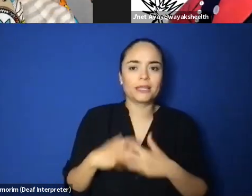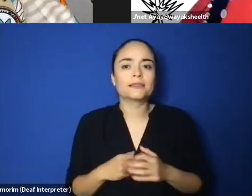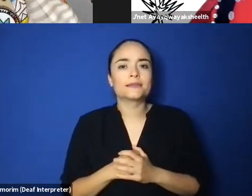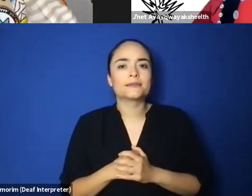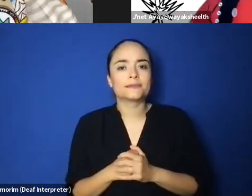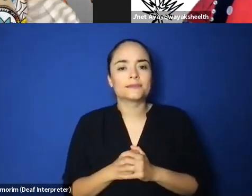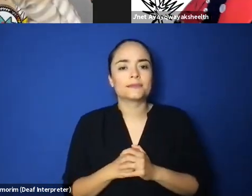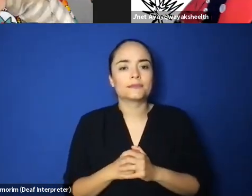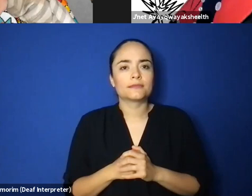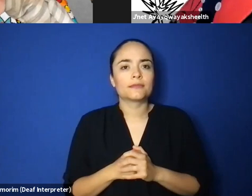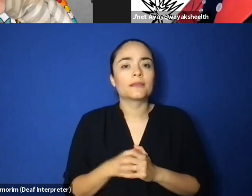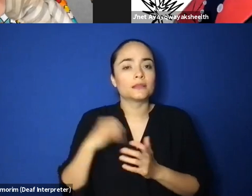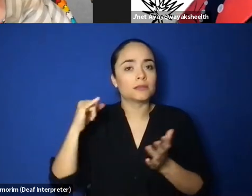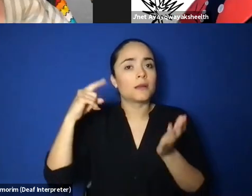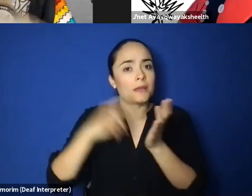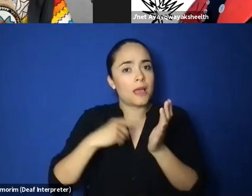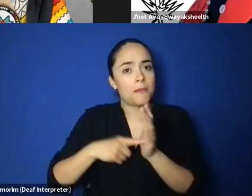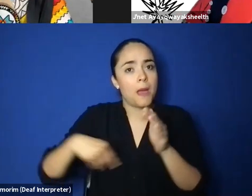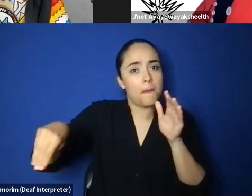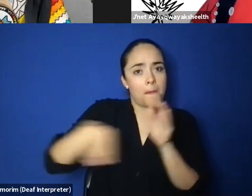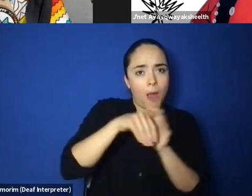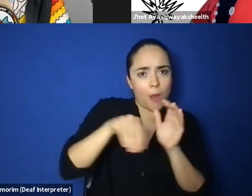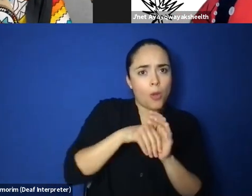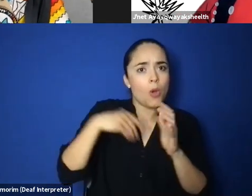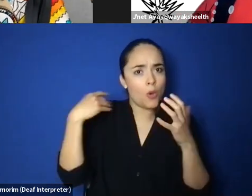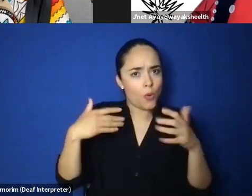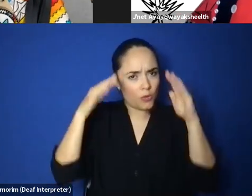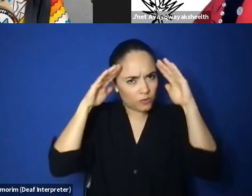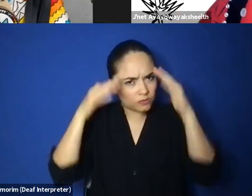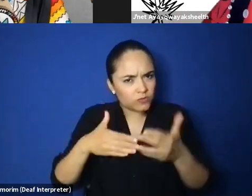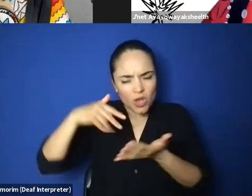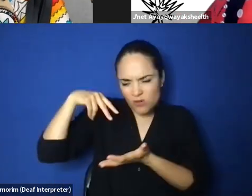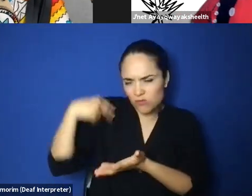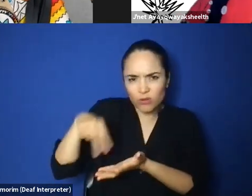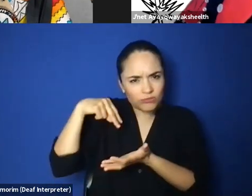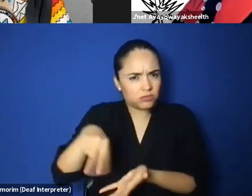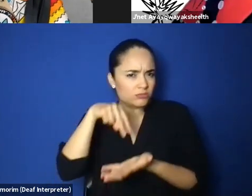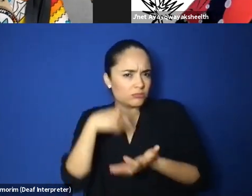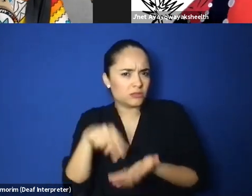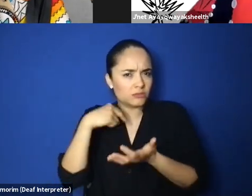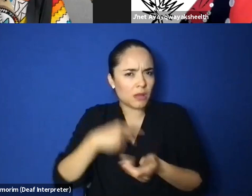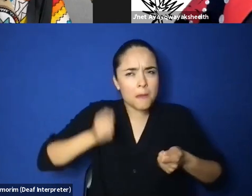for myself to have those loud bells to keep me on beat, keep me dancing strong, and to push me,